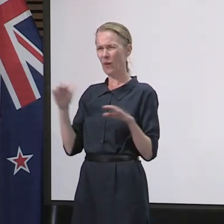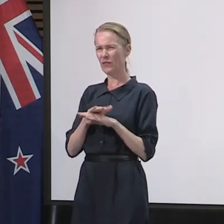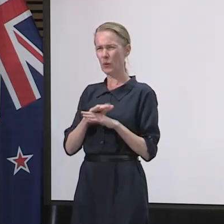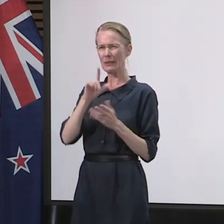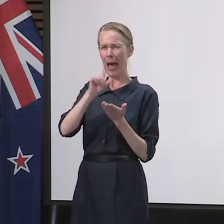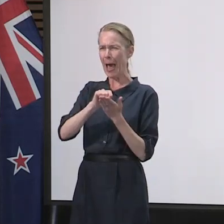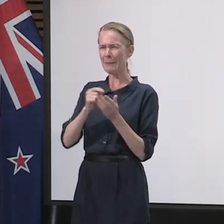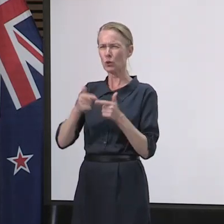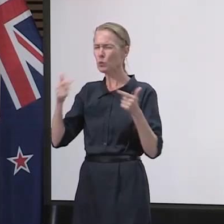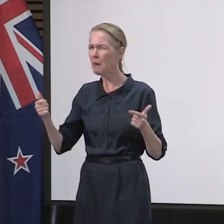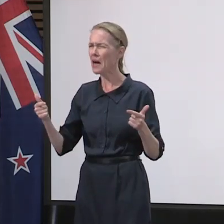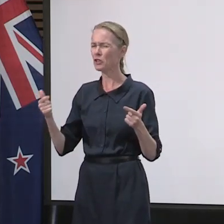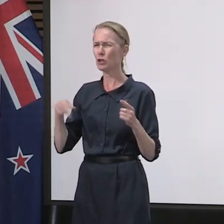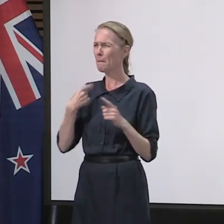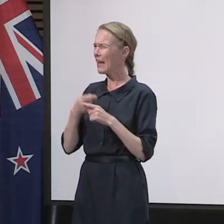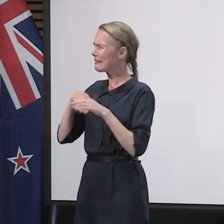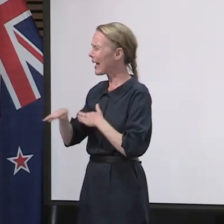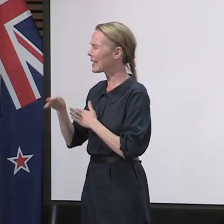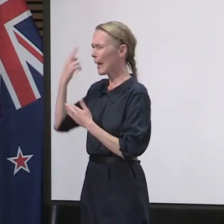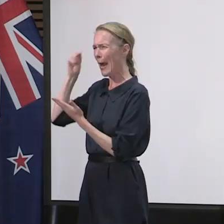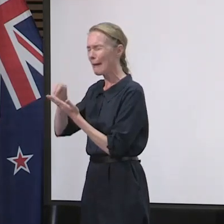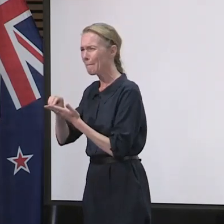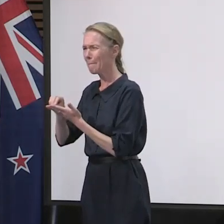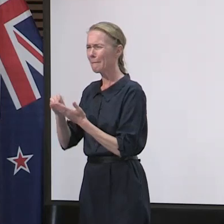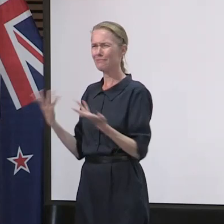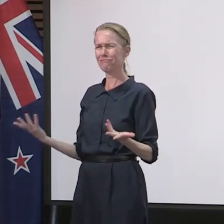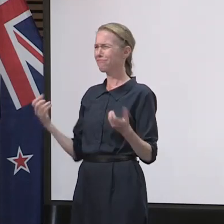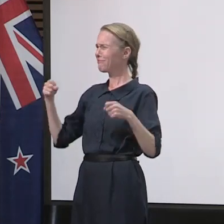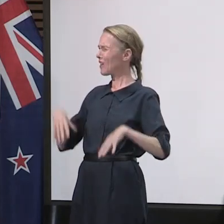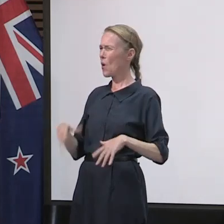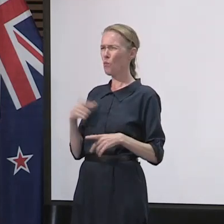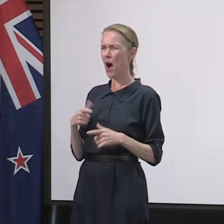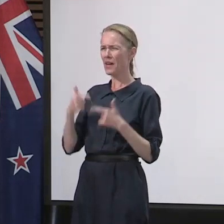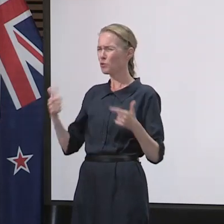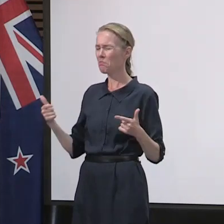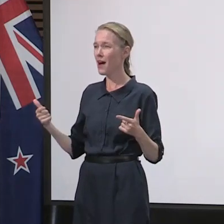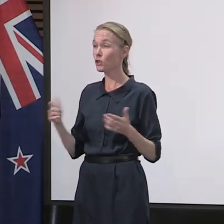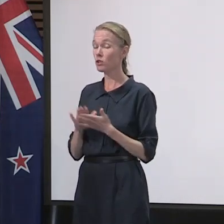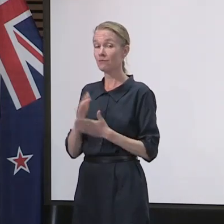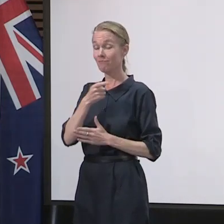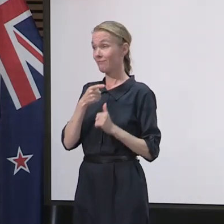been. Is it confusing with multiple different apps